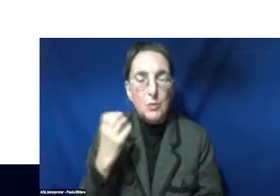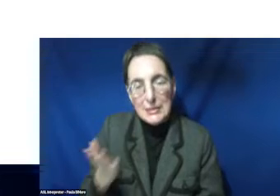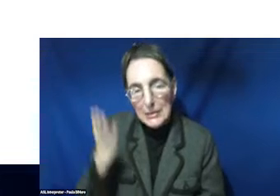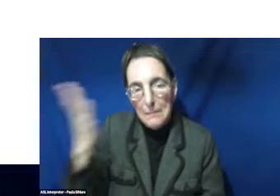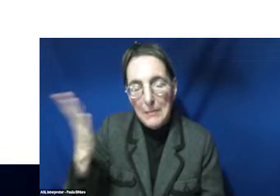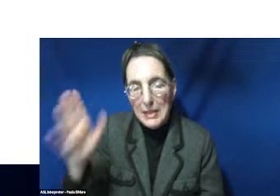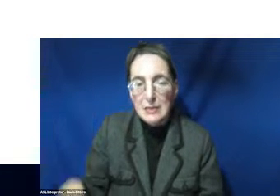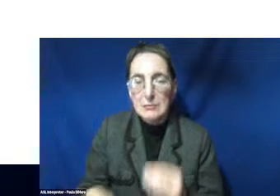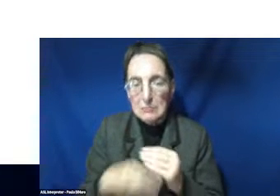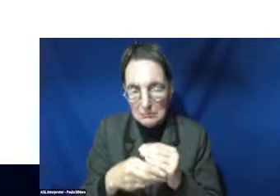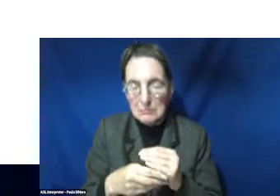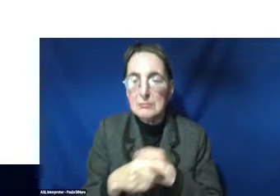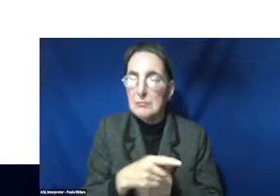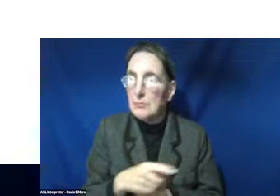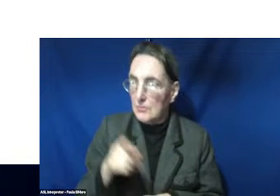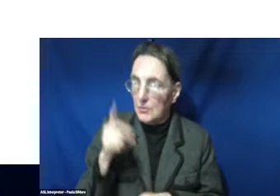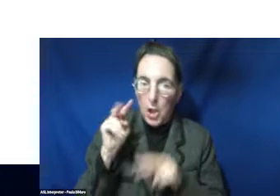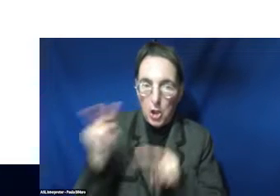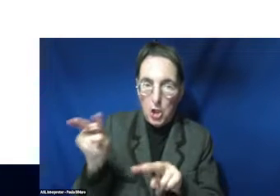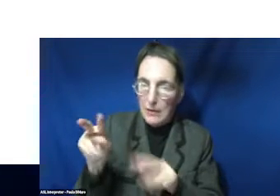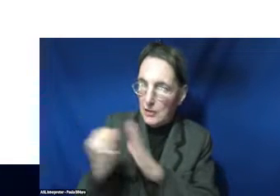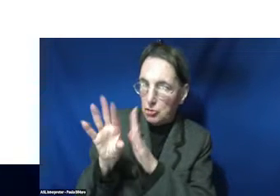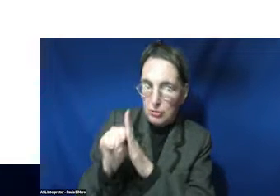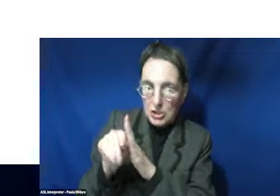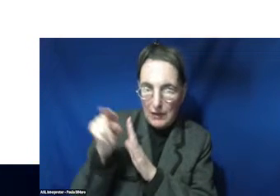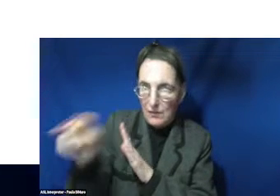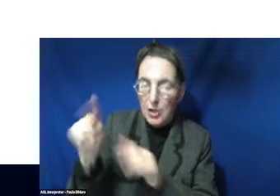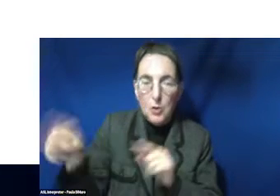So if you look at the screenshot here, this is what it looks like when you first log in to Research.gov.